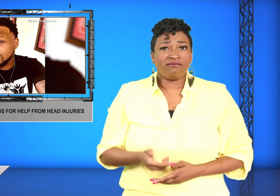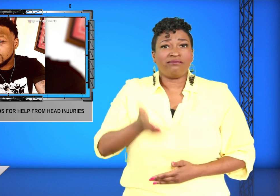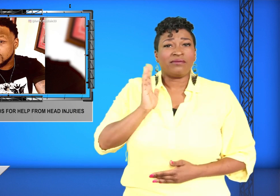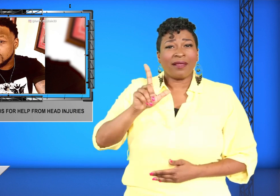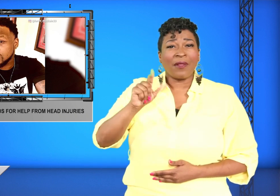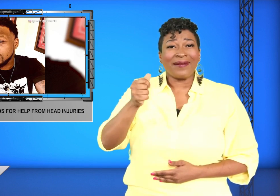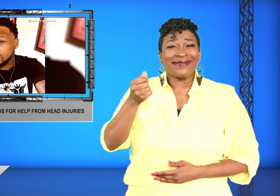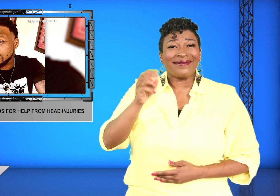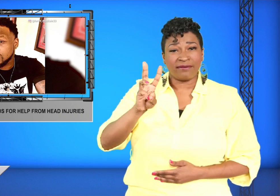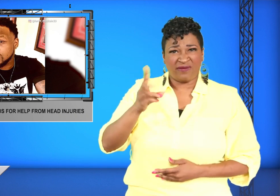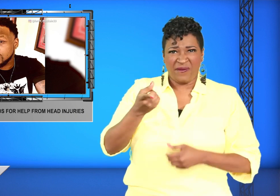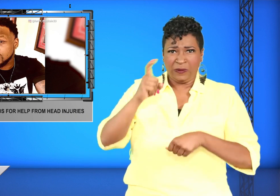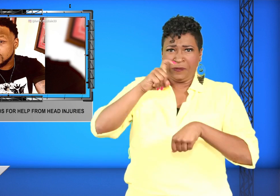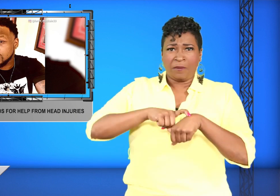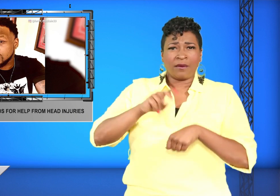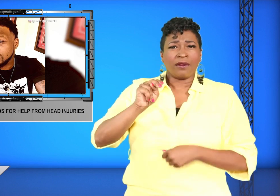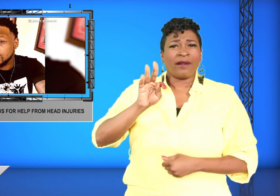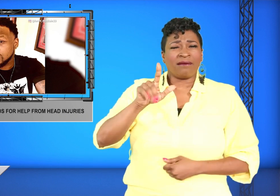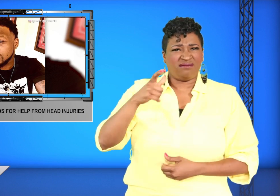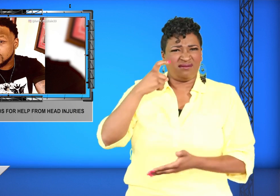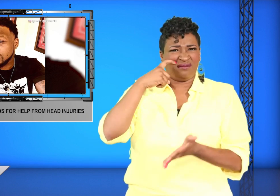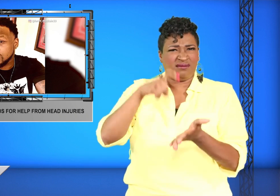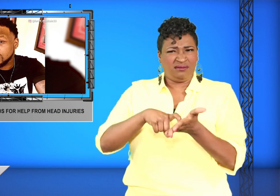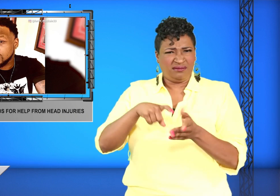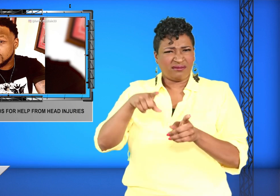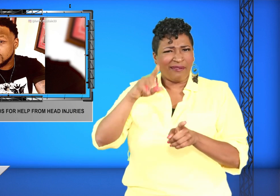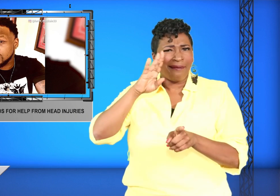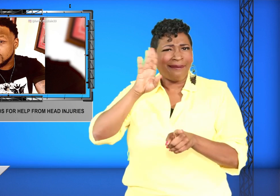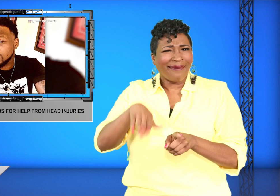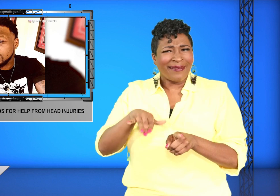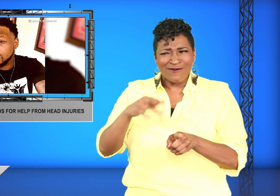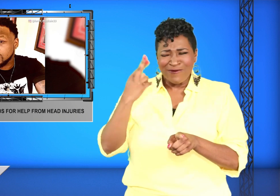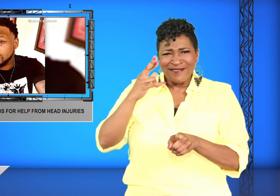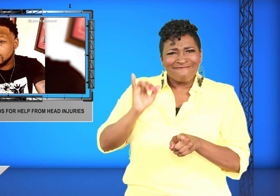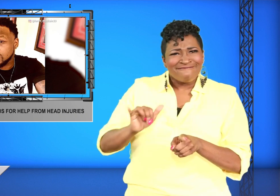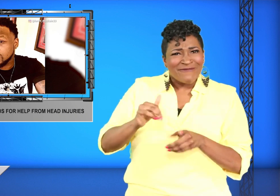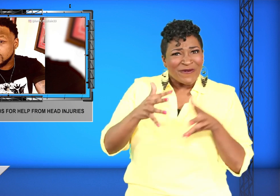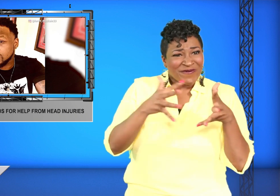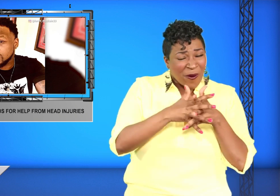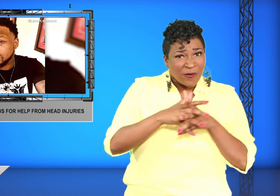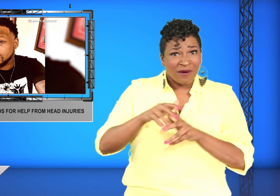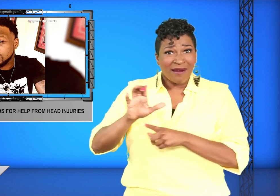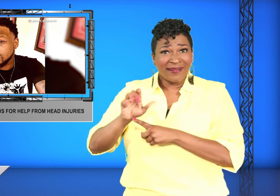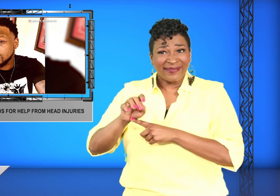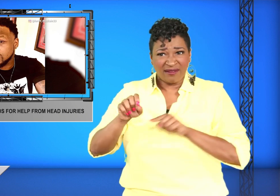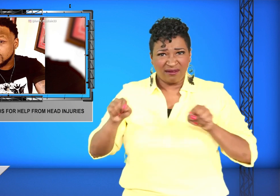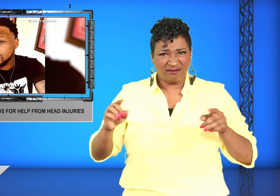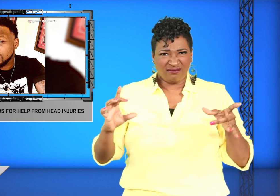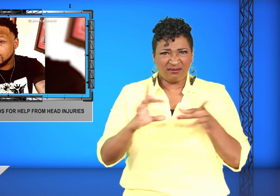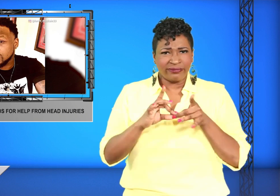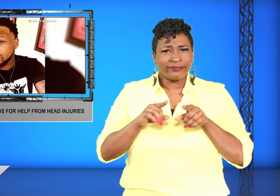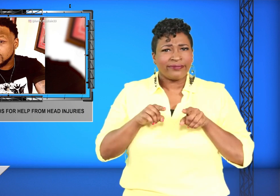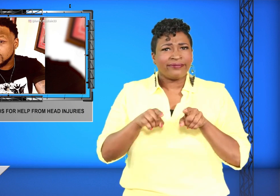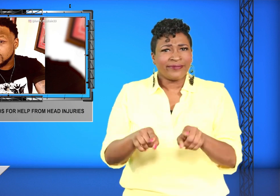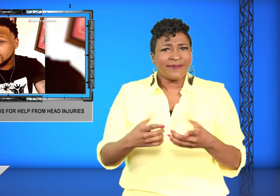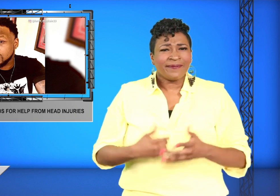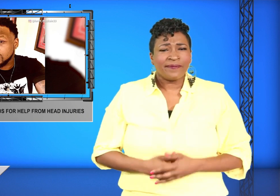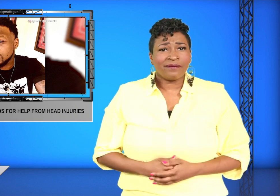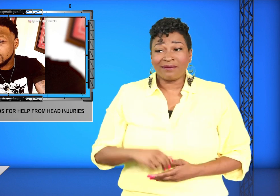In 2016, the NFL acknowledged a connection between football and CTE for the first time.